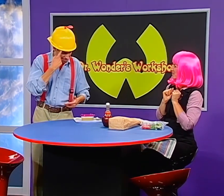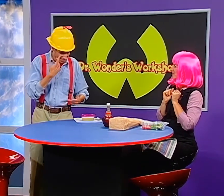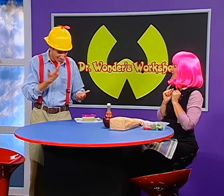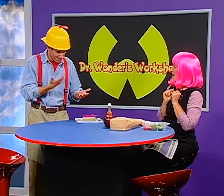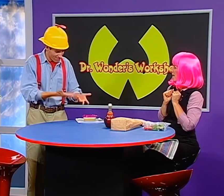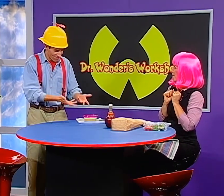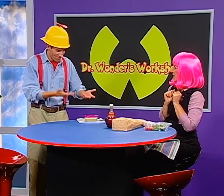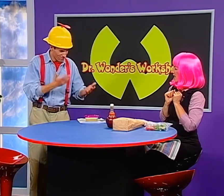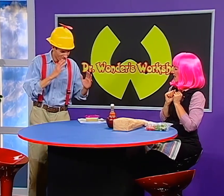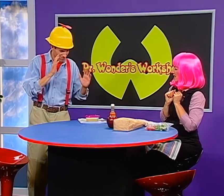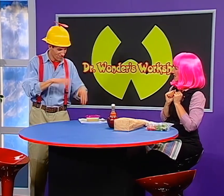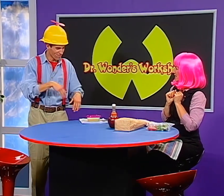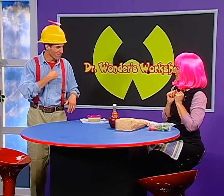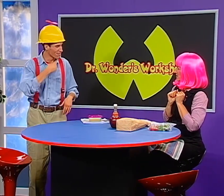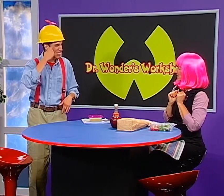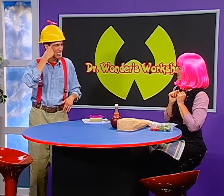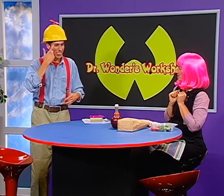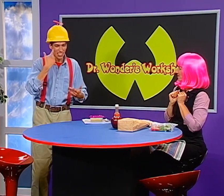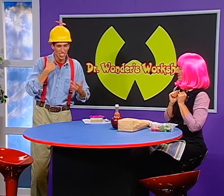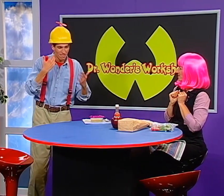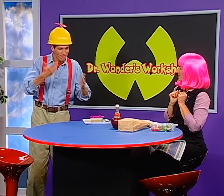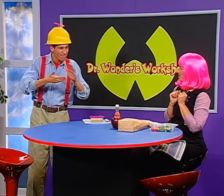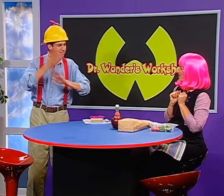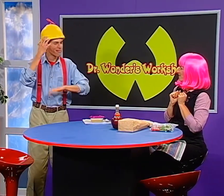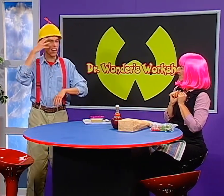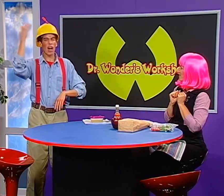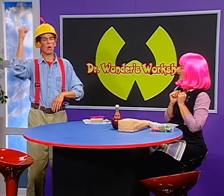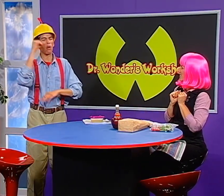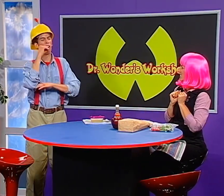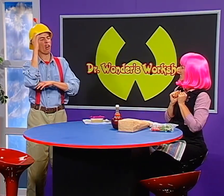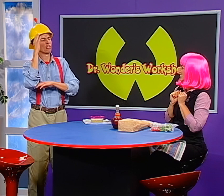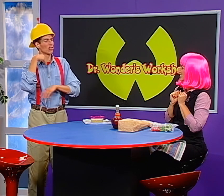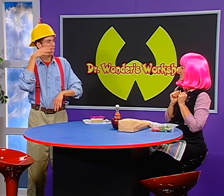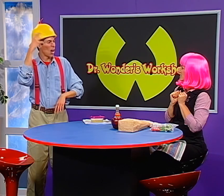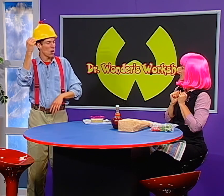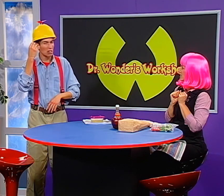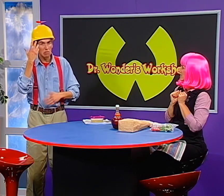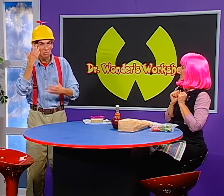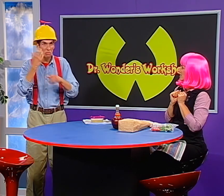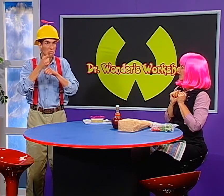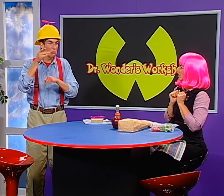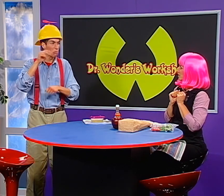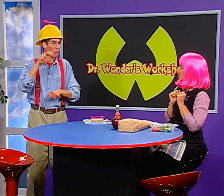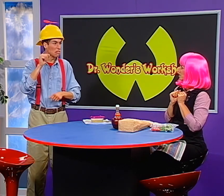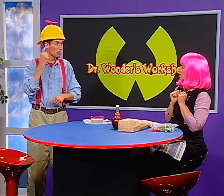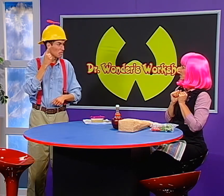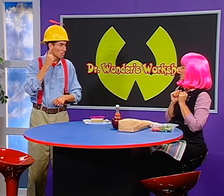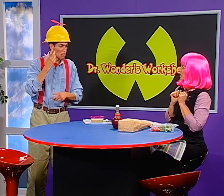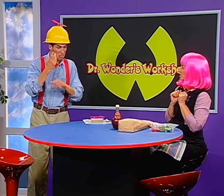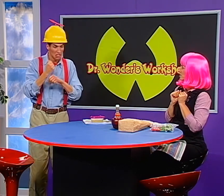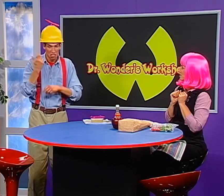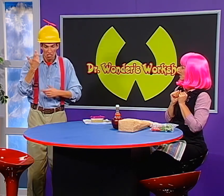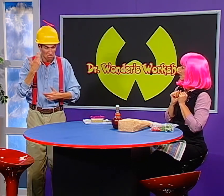I THINK I'LL GO OUT FOR LUNCH. MAYBE I'LL GRAB A PIZZA OR SOMETHING.